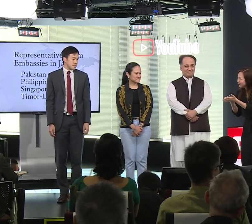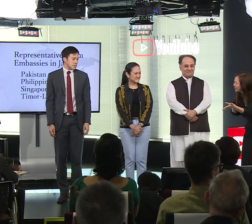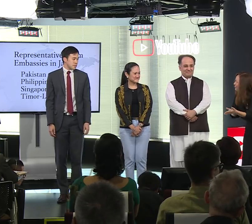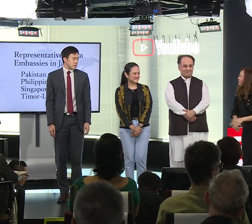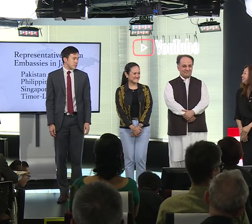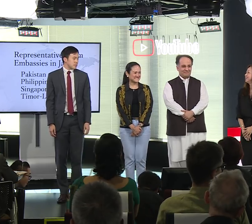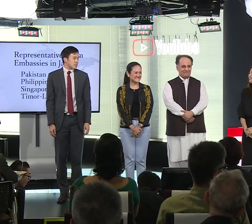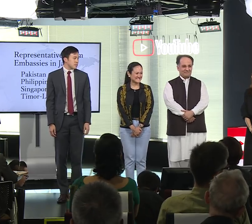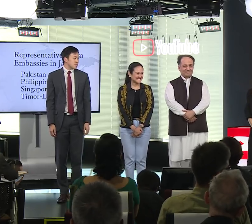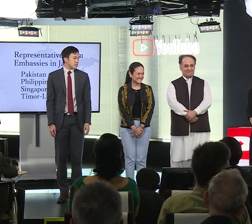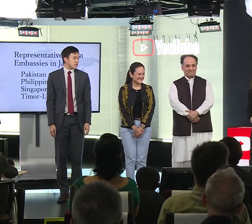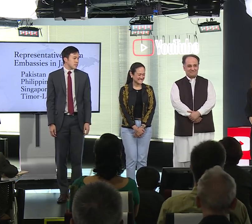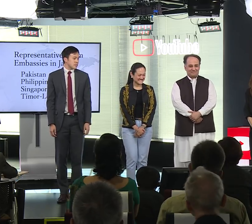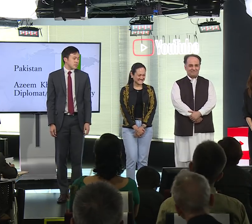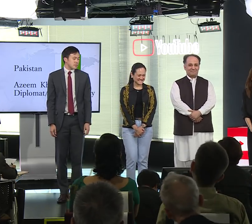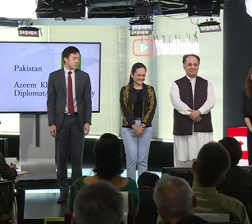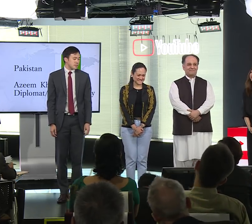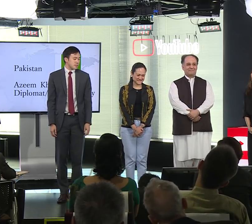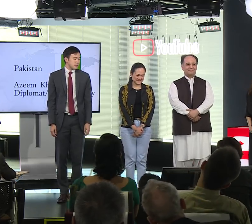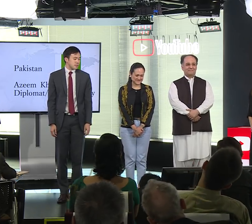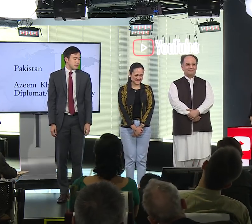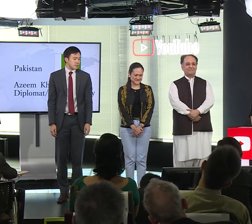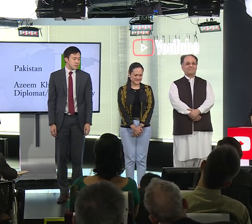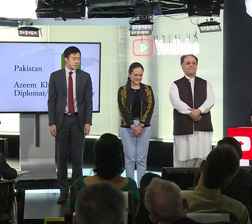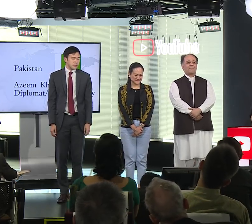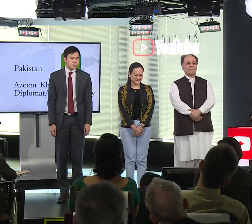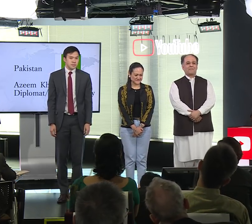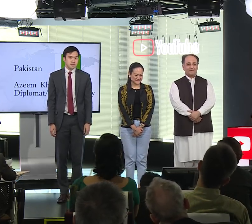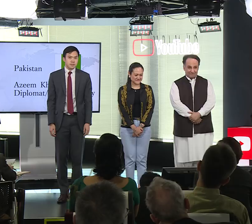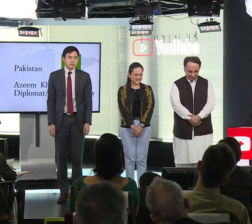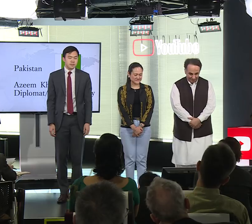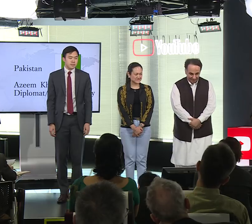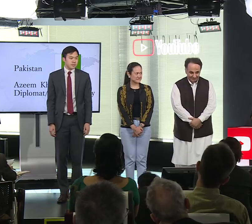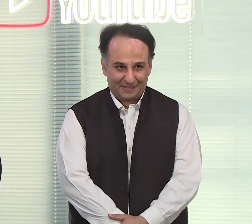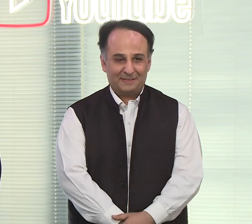Singapore, a representative from Singapore, Mr. Michael Chu. Welcome.